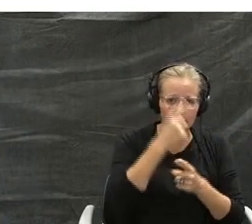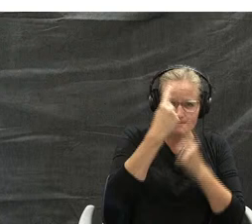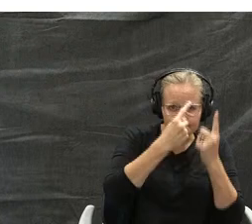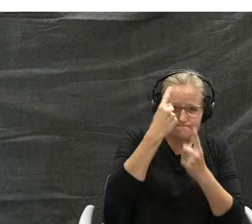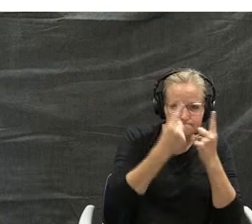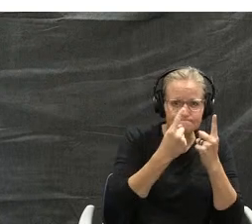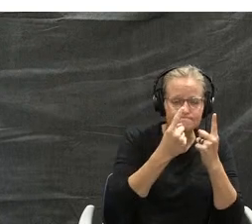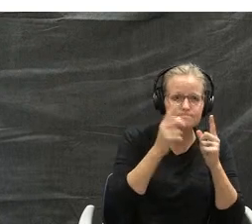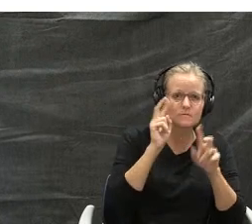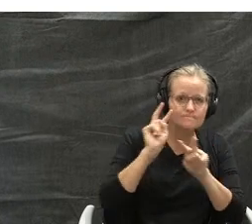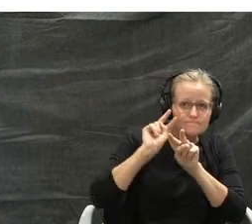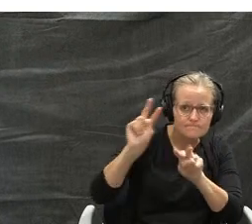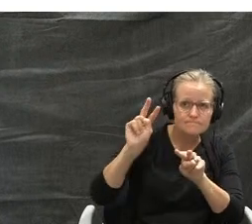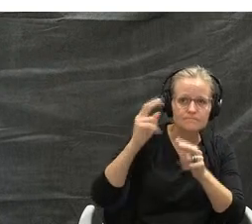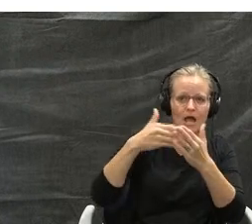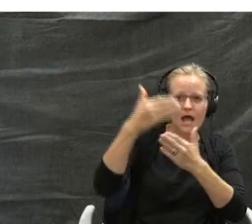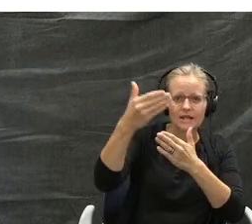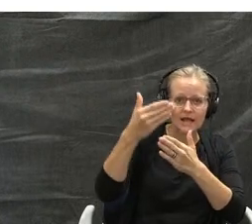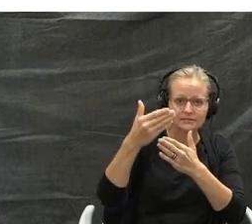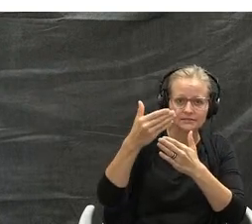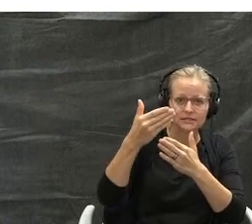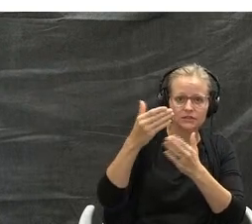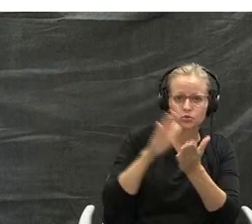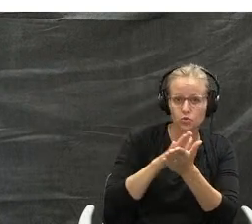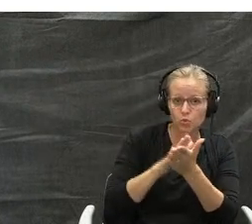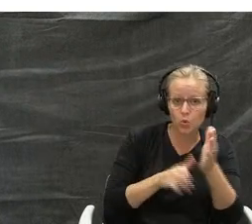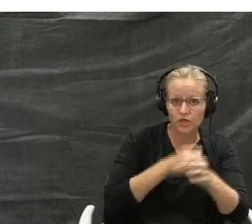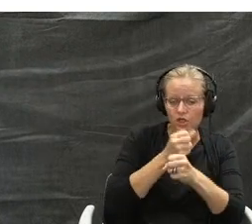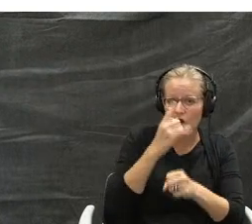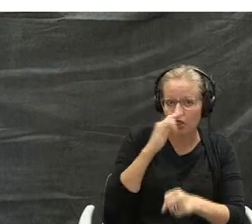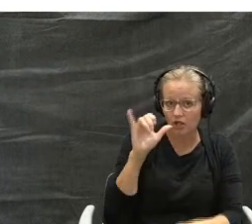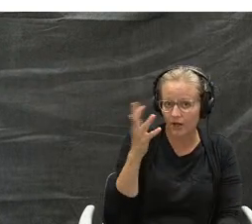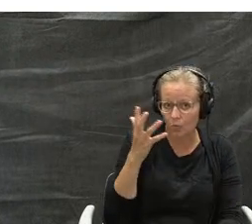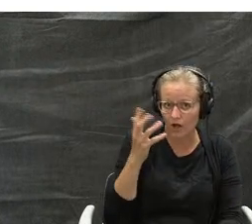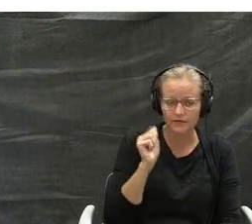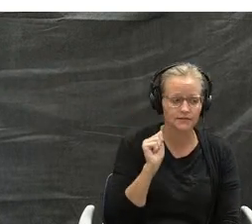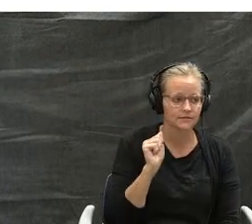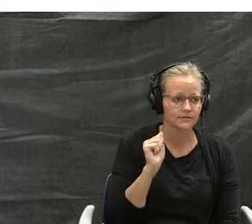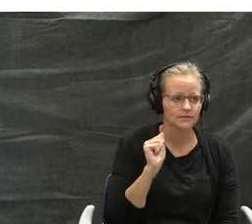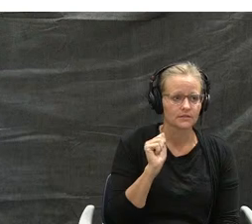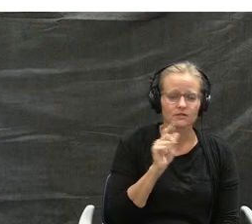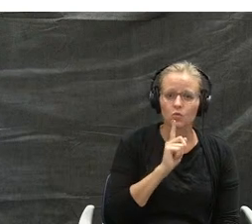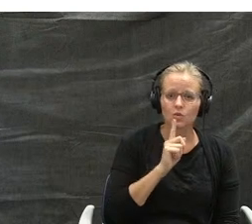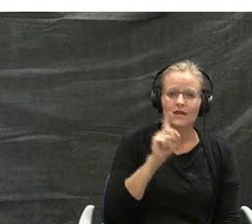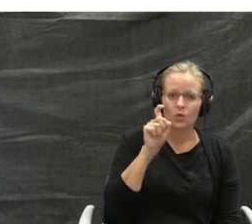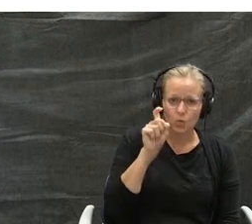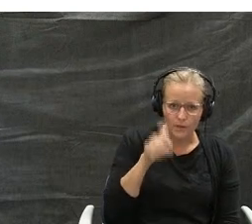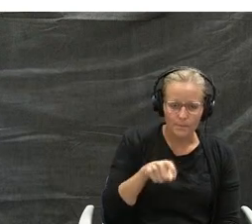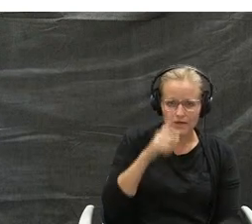year. As a family, we have decided it is in our best interest to choose a full-time e-learning track for the coming